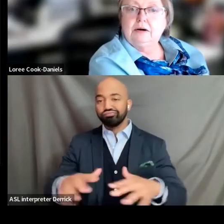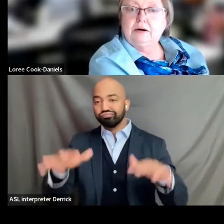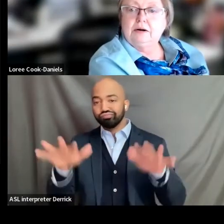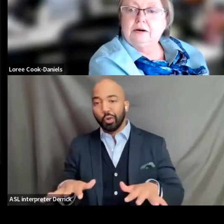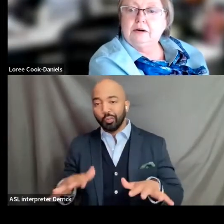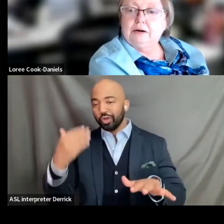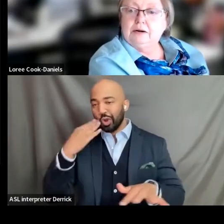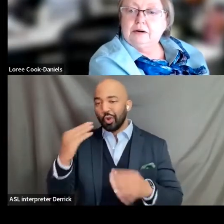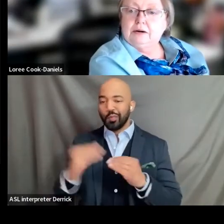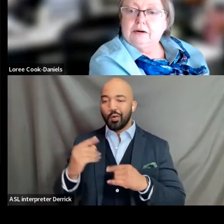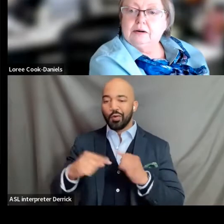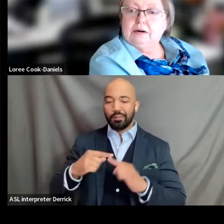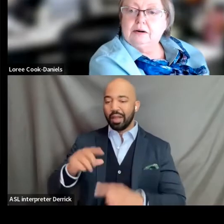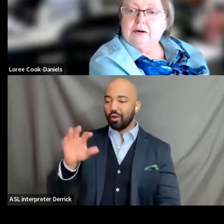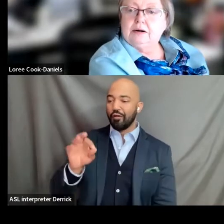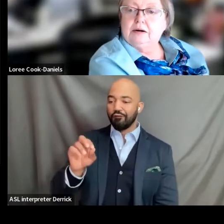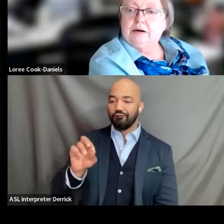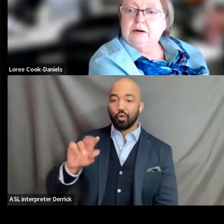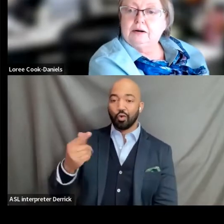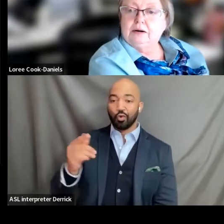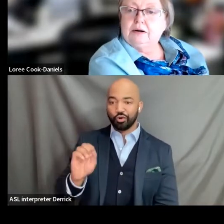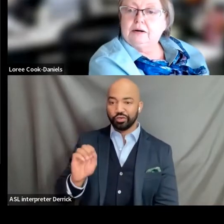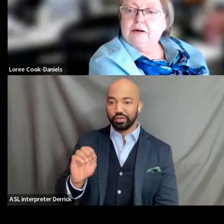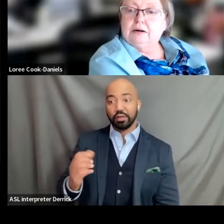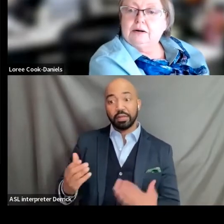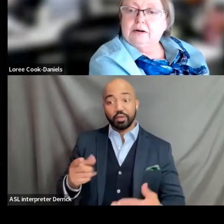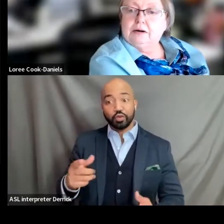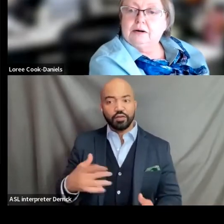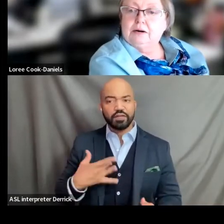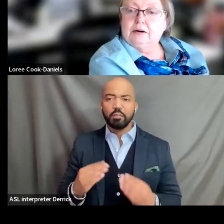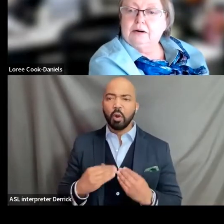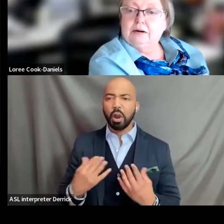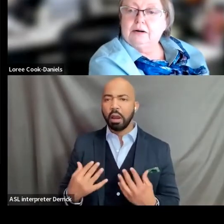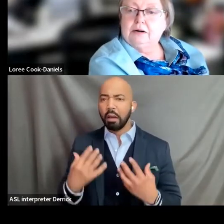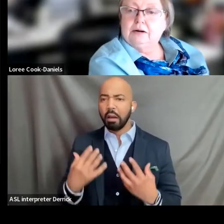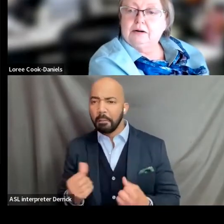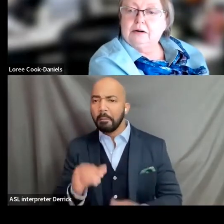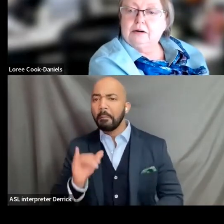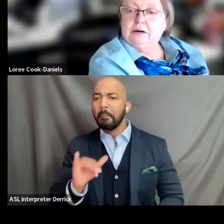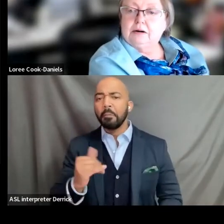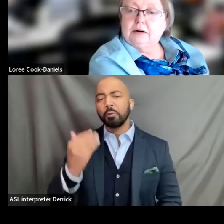so hopefully that gives you some confidence or not confidence in who we are and what we have to share with you.